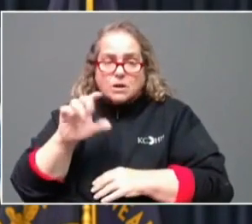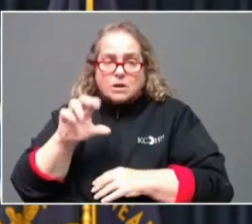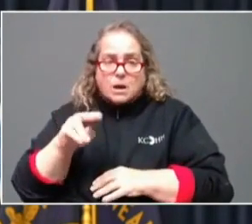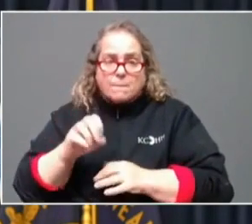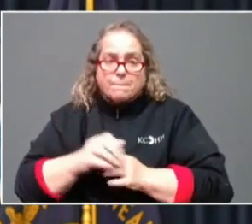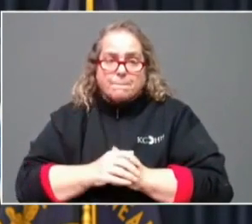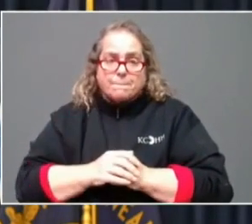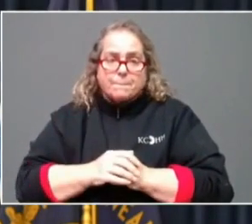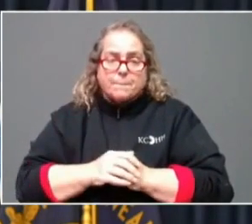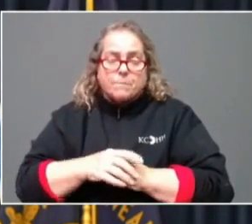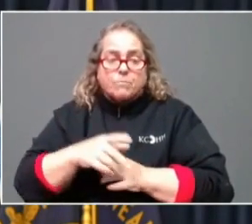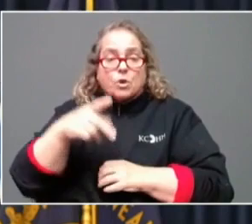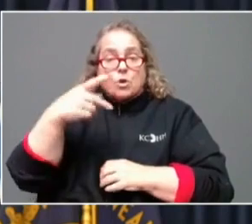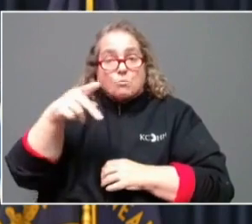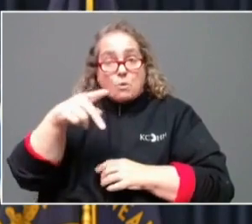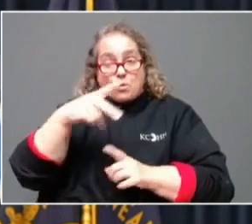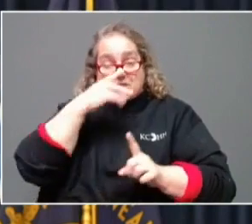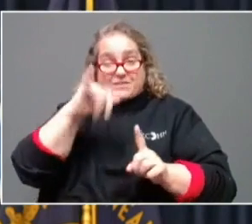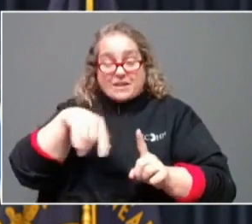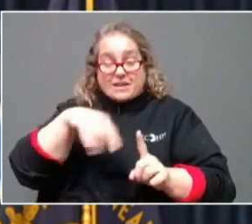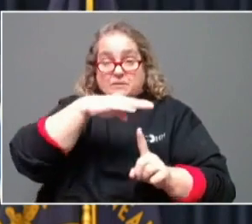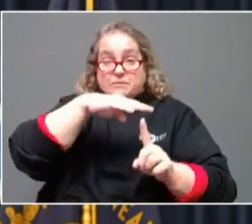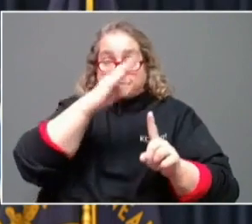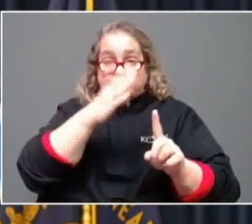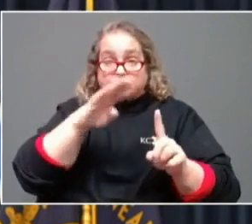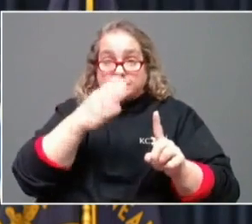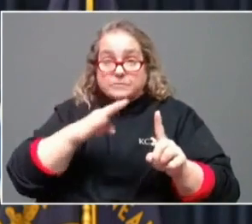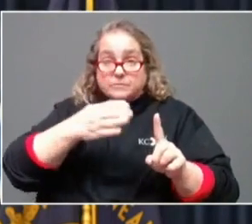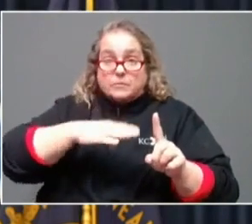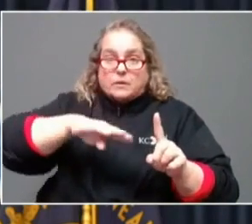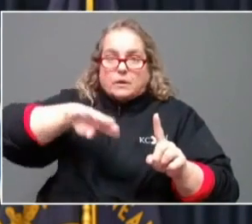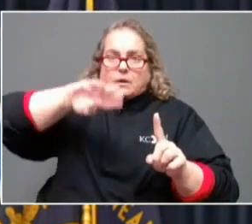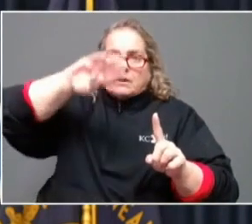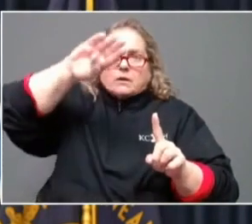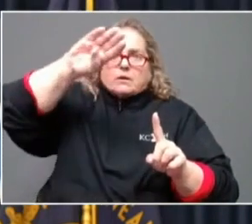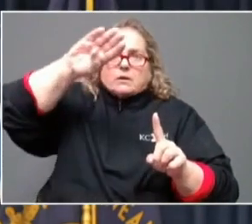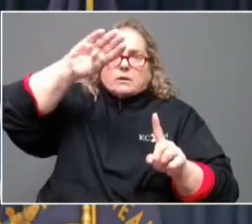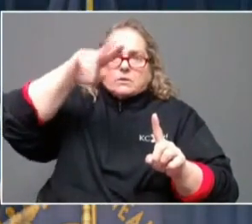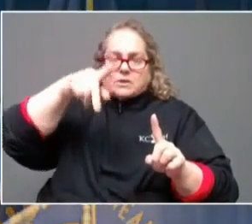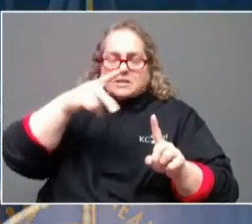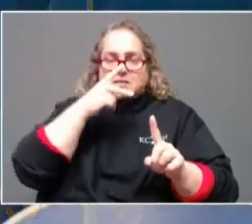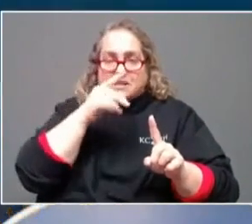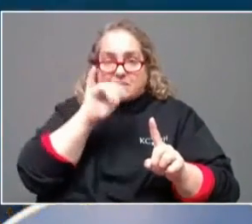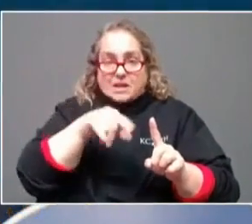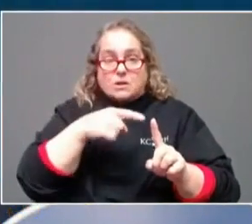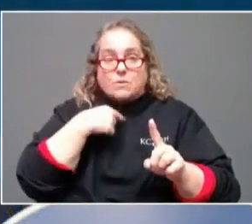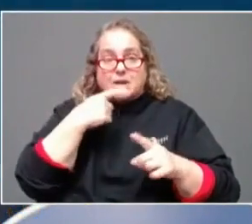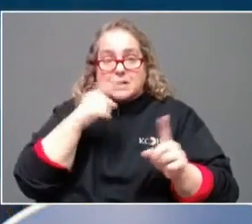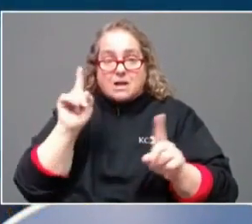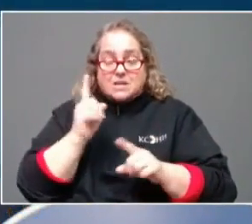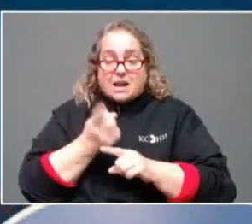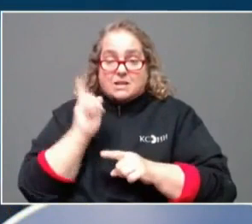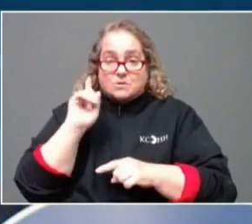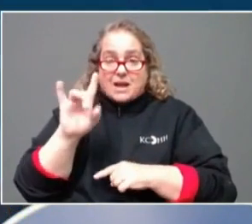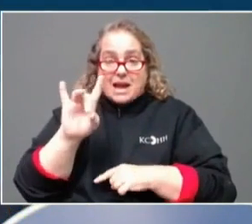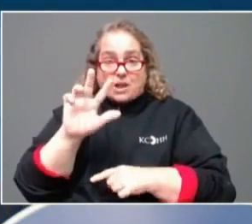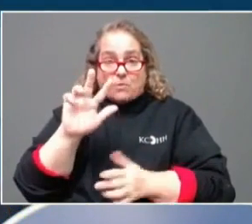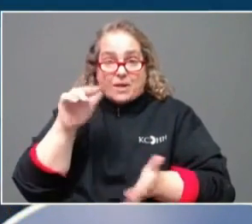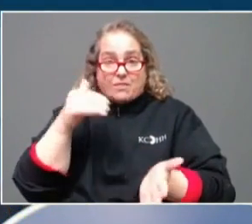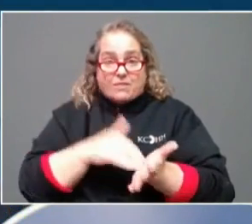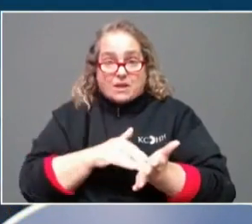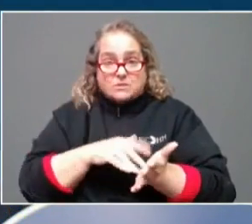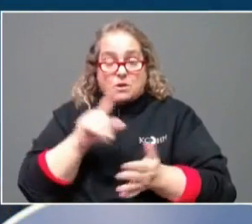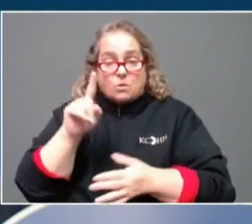stepper graph here and show We announced for last week now 83,159 new